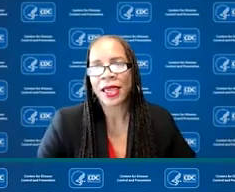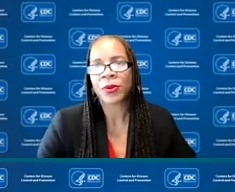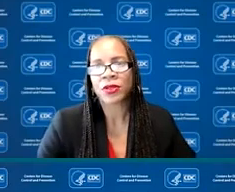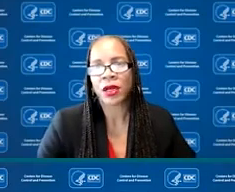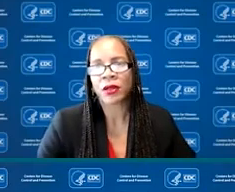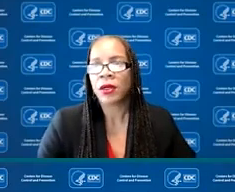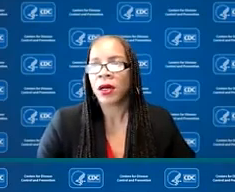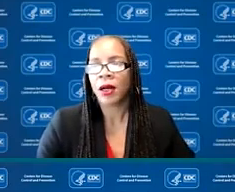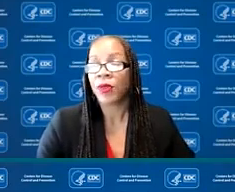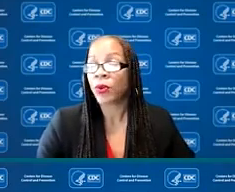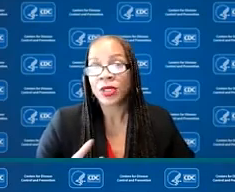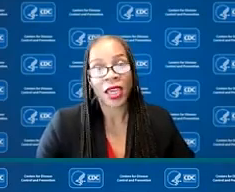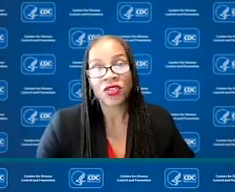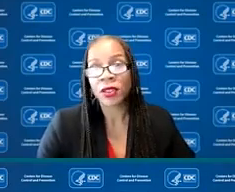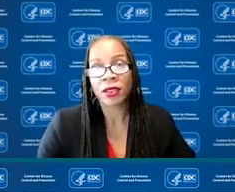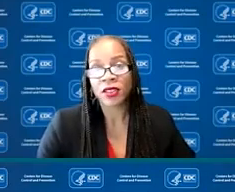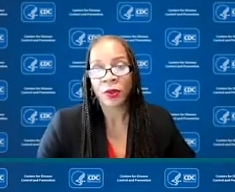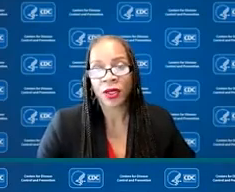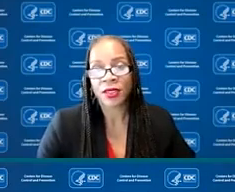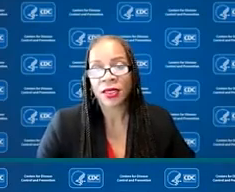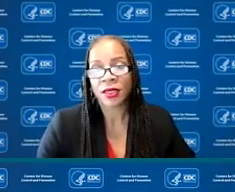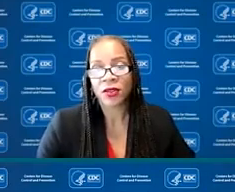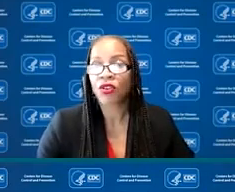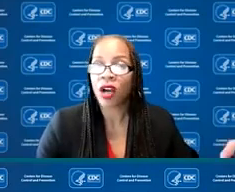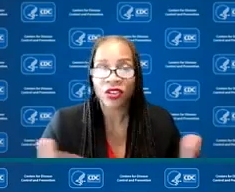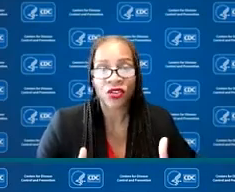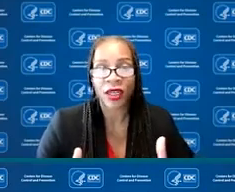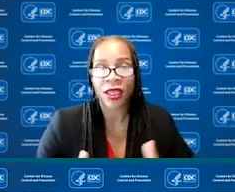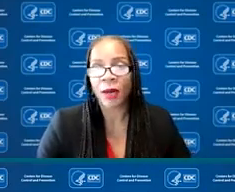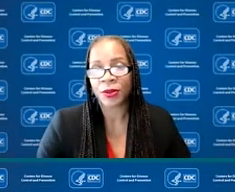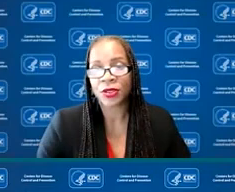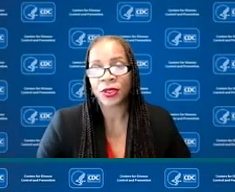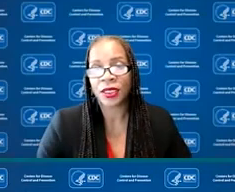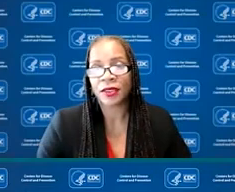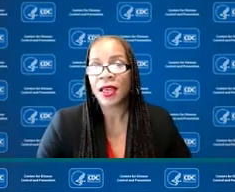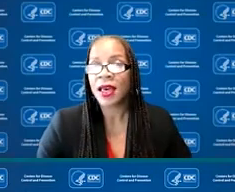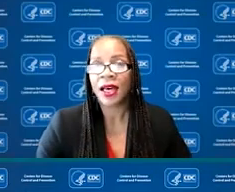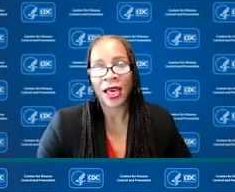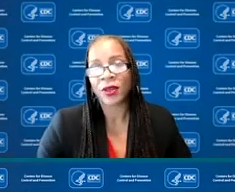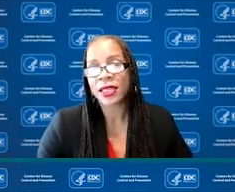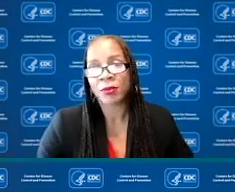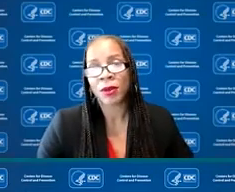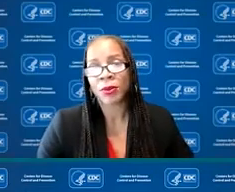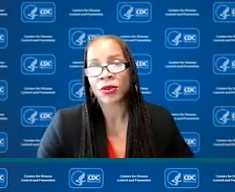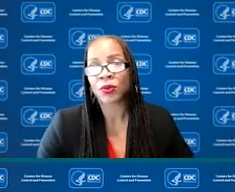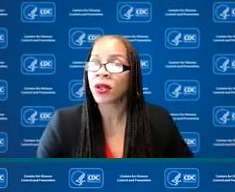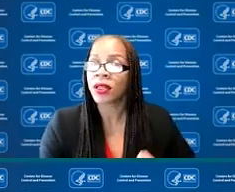examples are rotation experiences, cross-training opportunities, allowing team members to work on